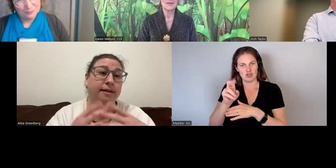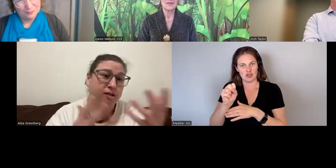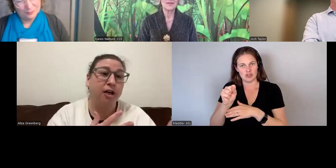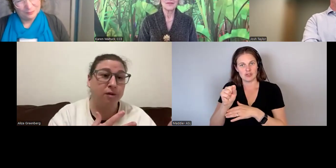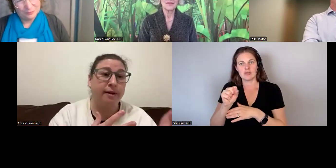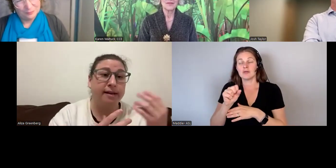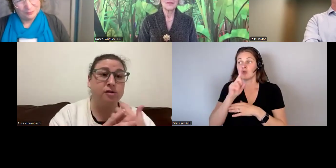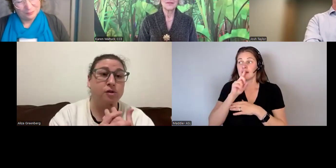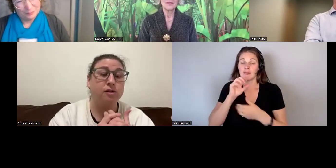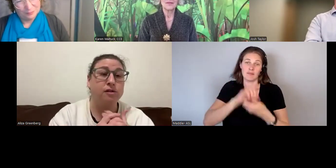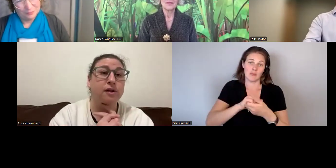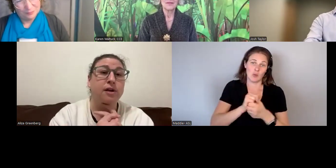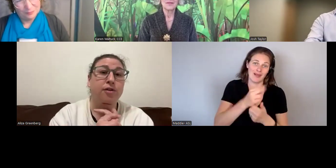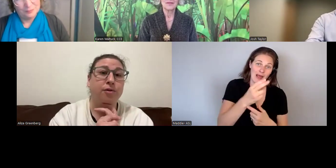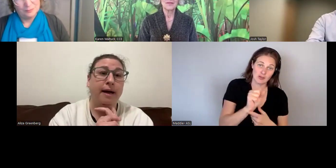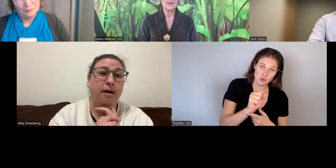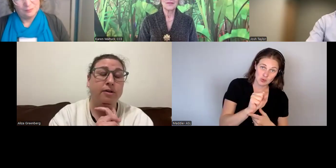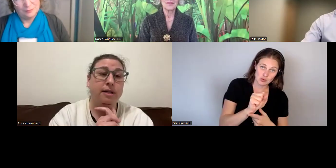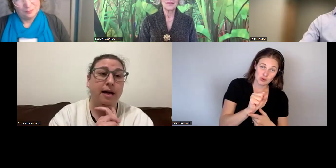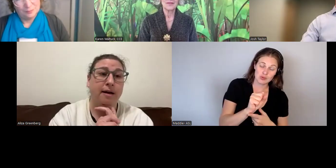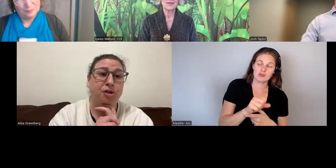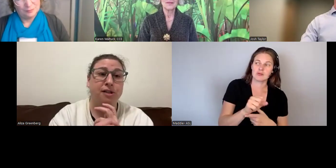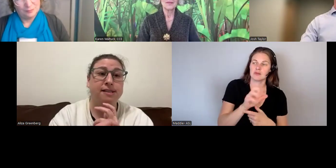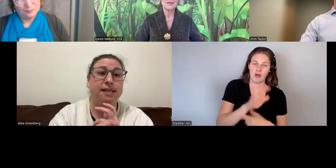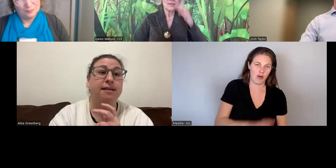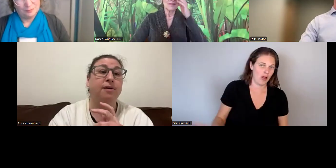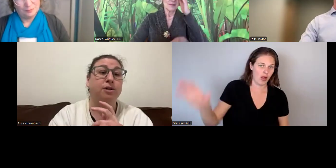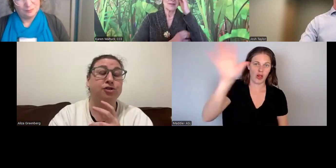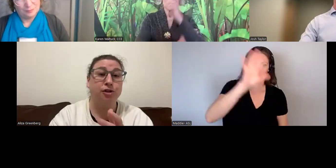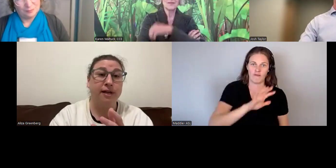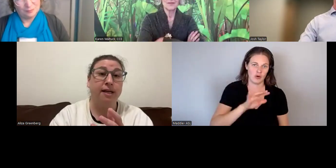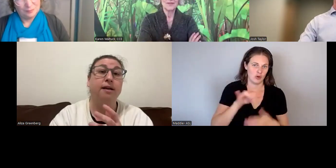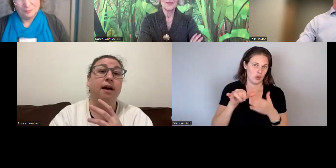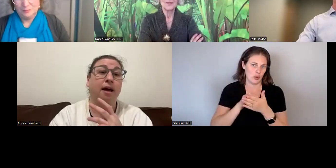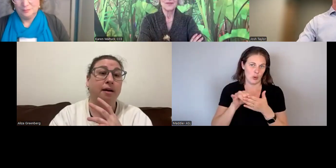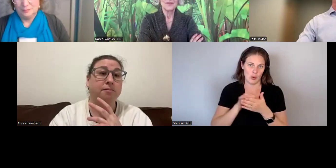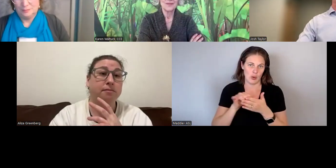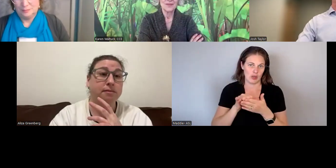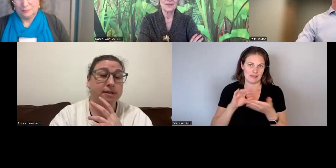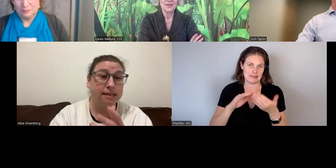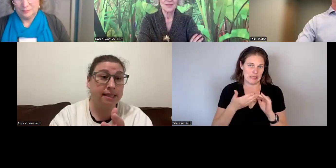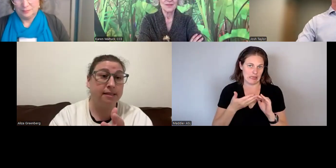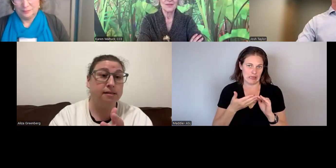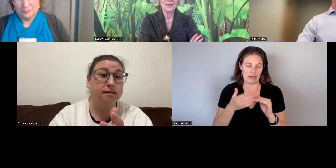They started with high schools throughout New York City that were serving teens